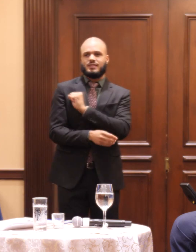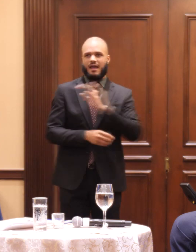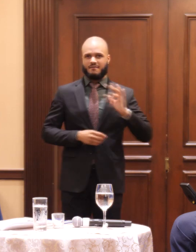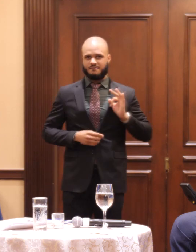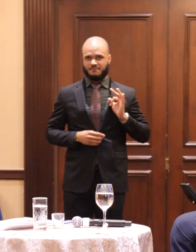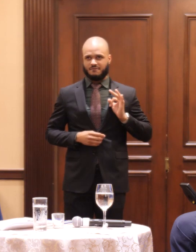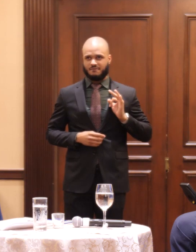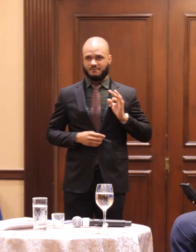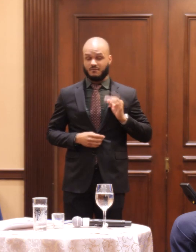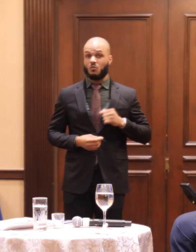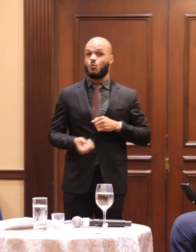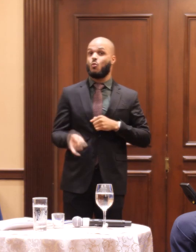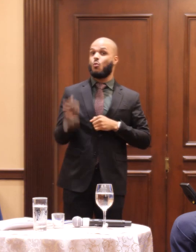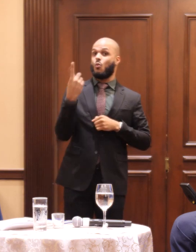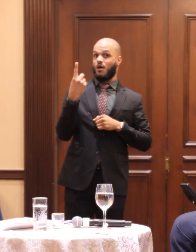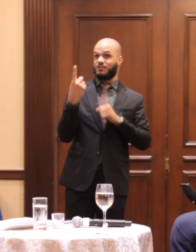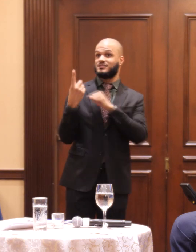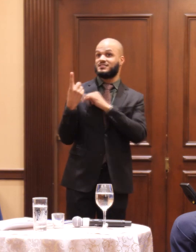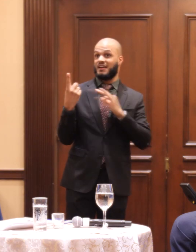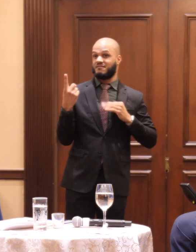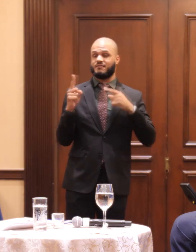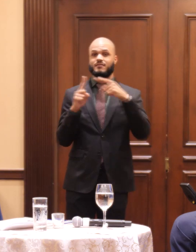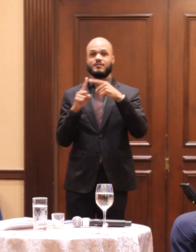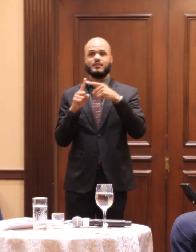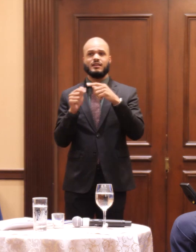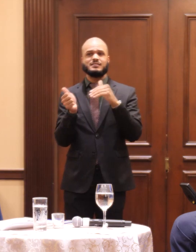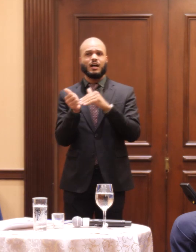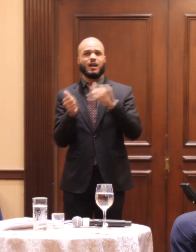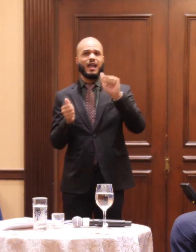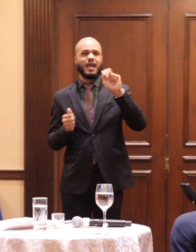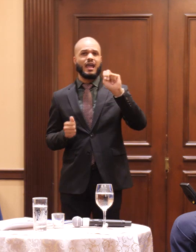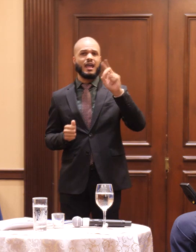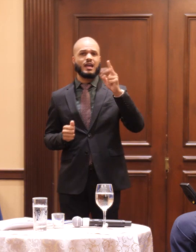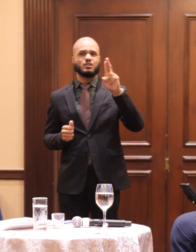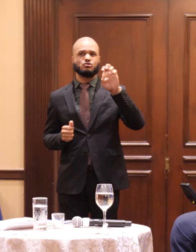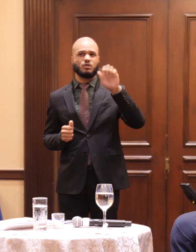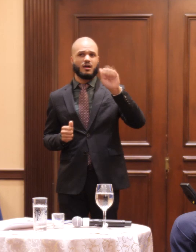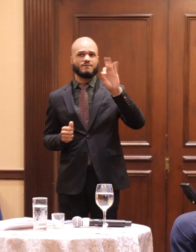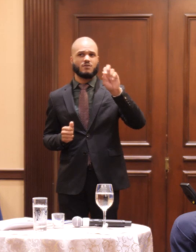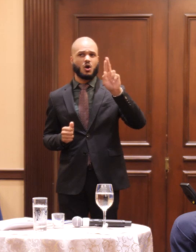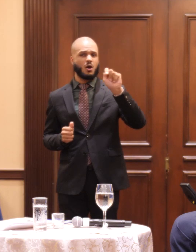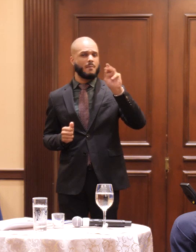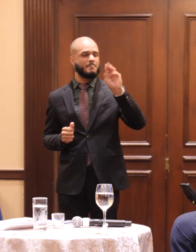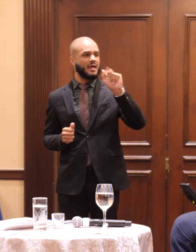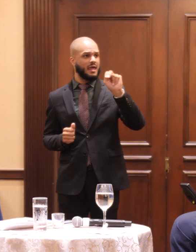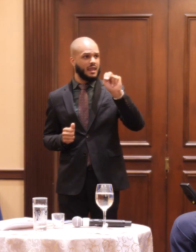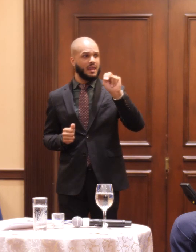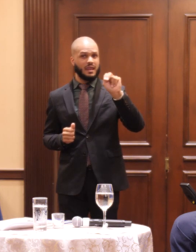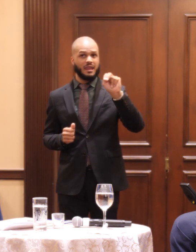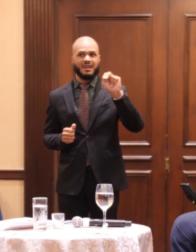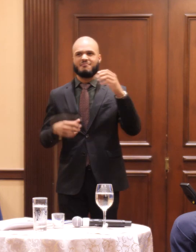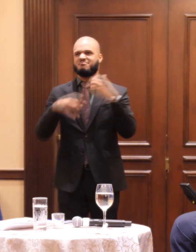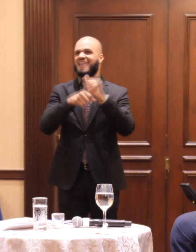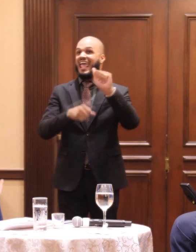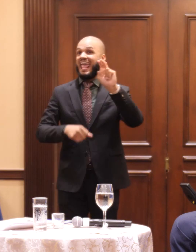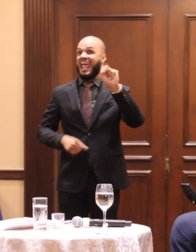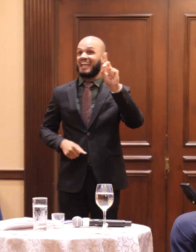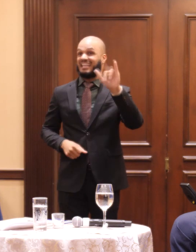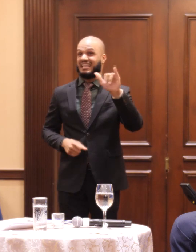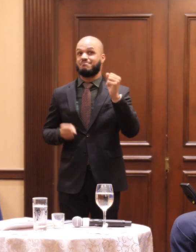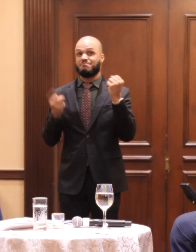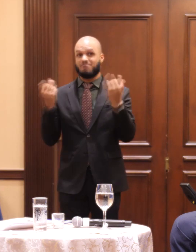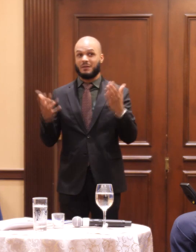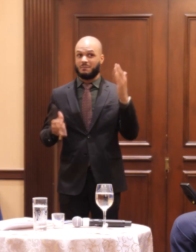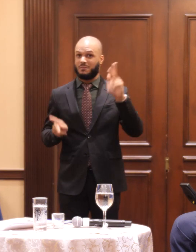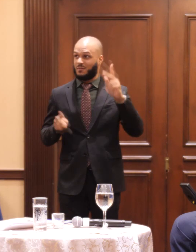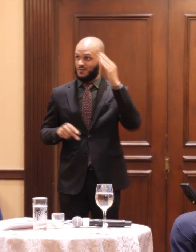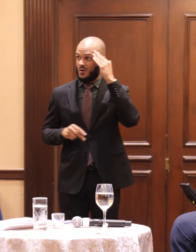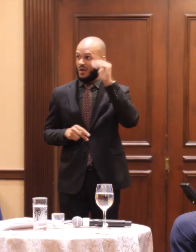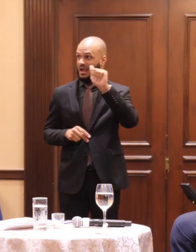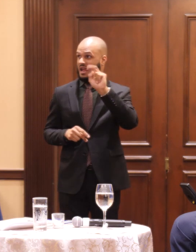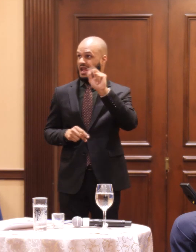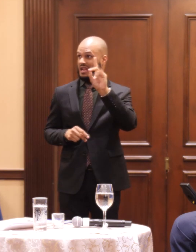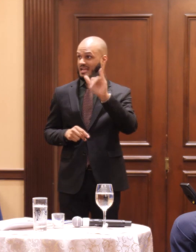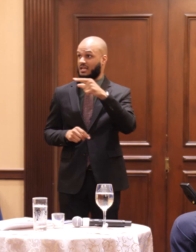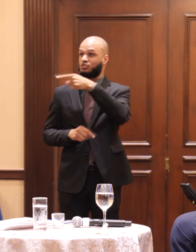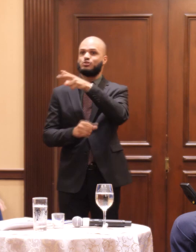of whom was a Doctor Andrea Farbman known to most people as Andi, and she joined the Council and